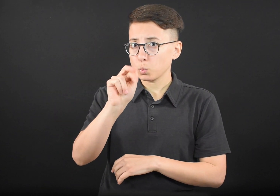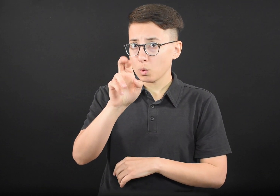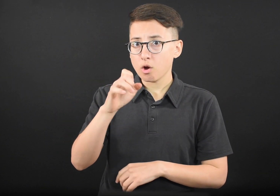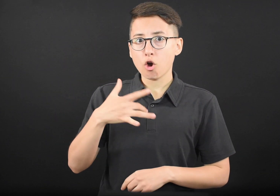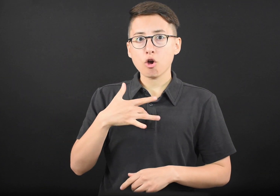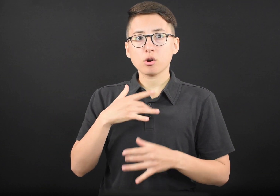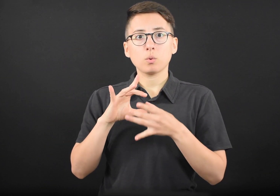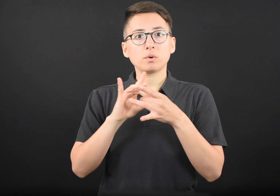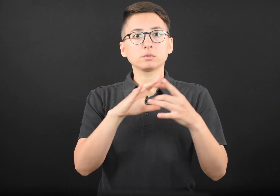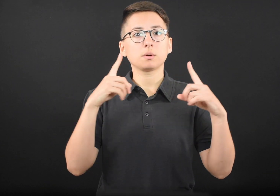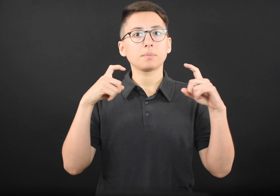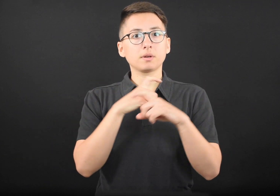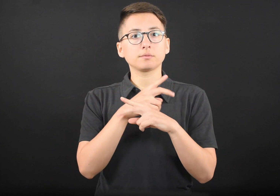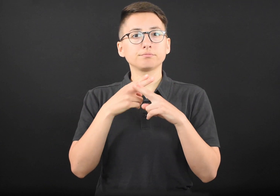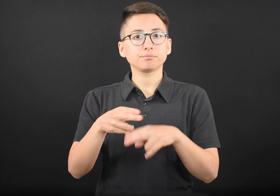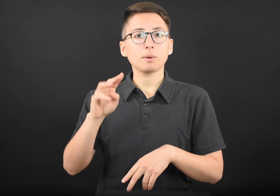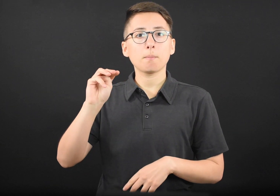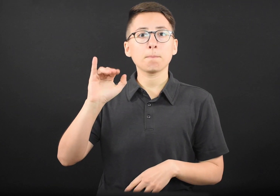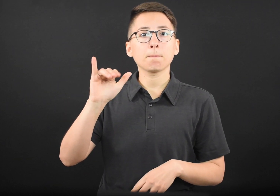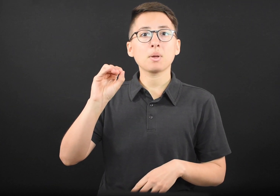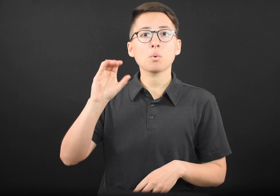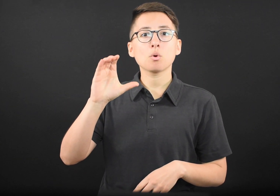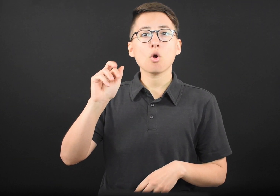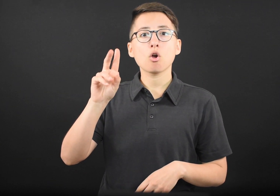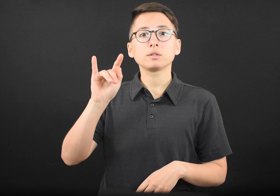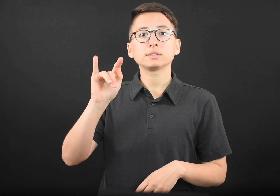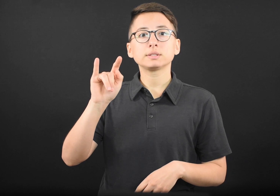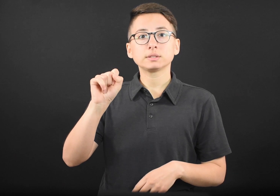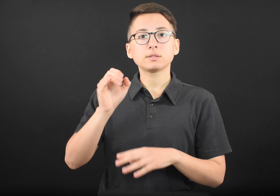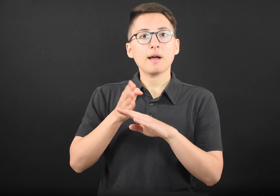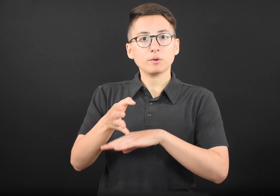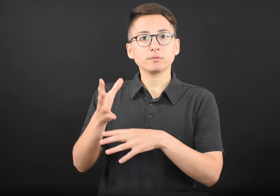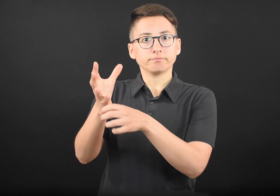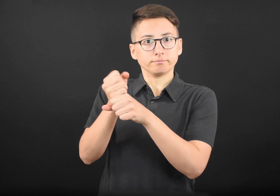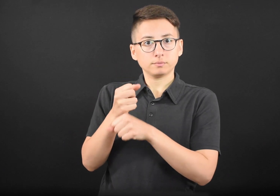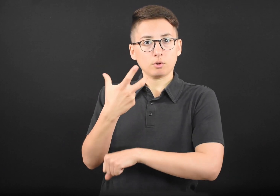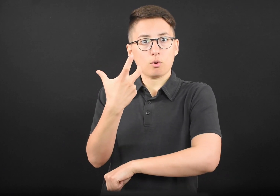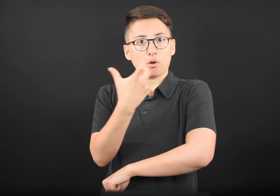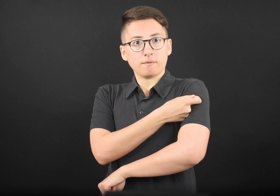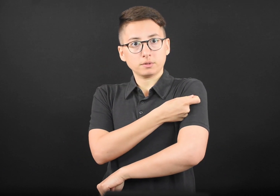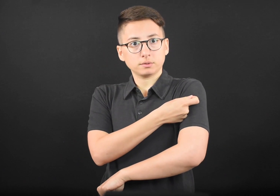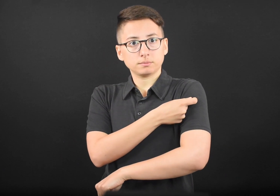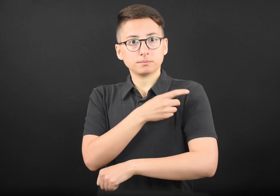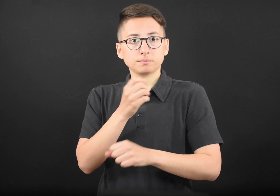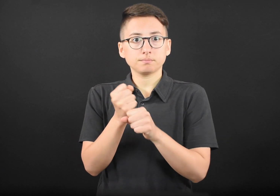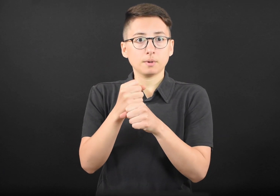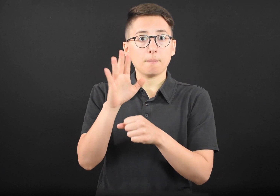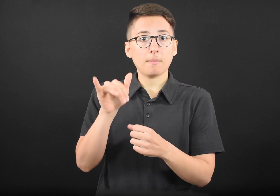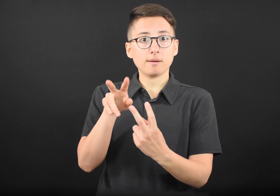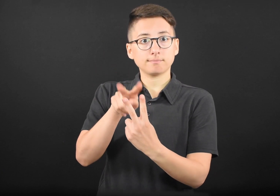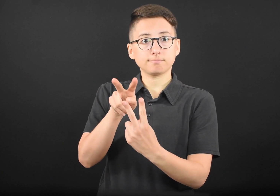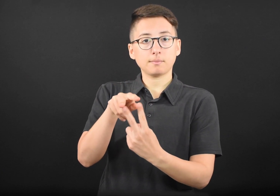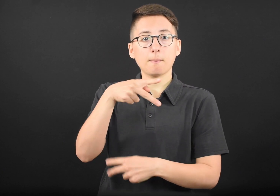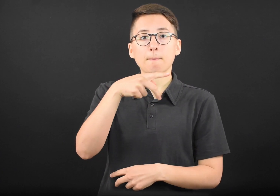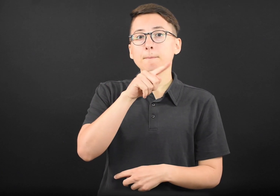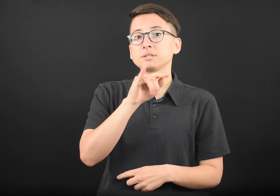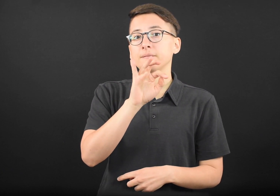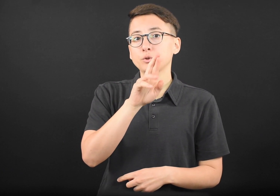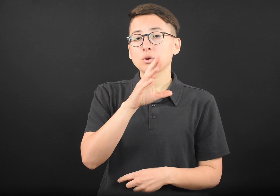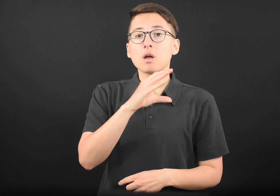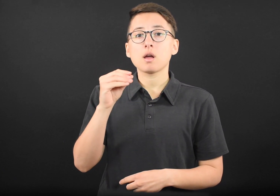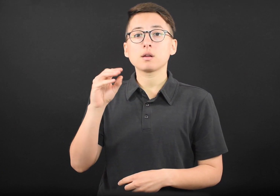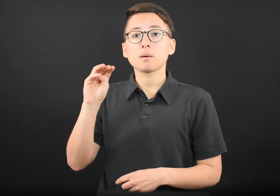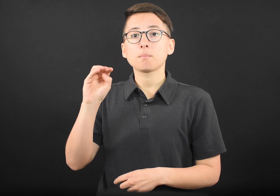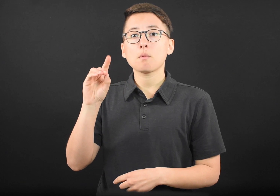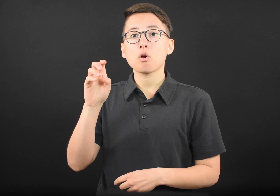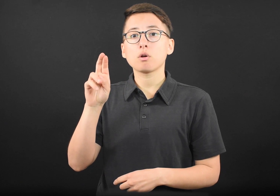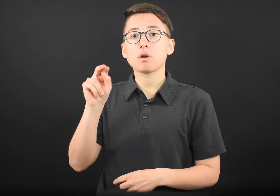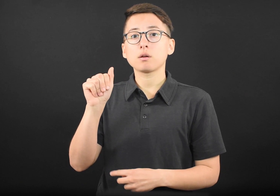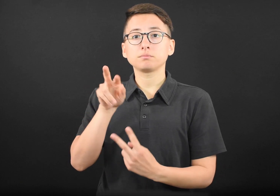complication myocarditis, after receiving a COVID-19 vaccine manufactured by Pfizer- BioNTech